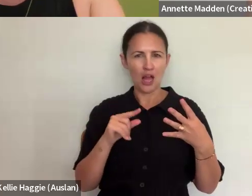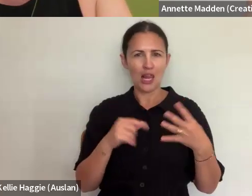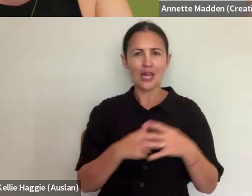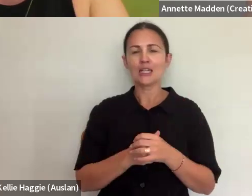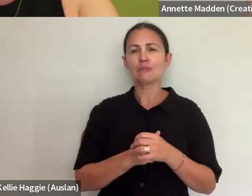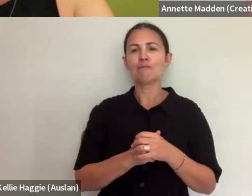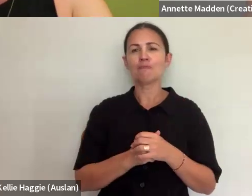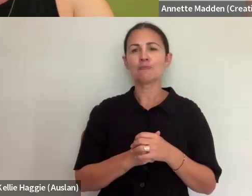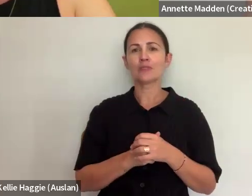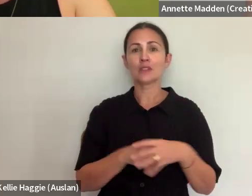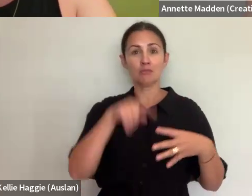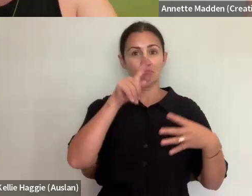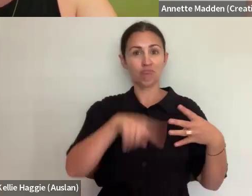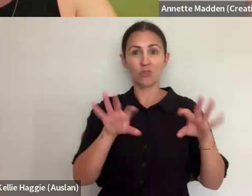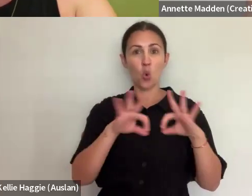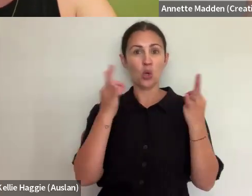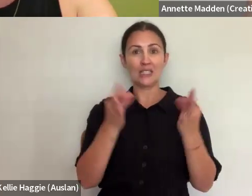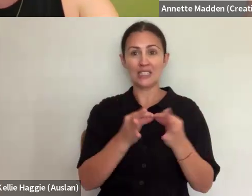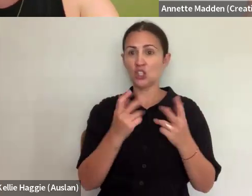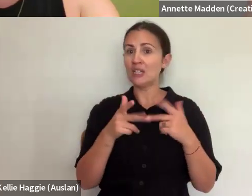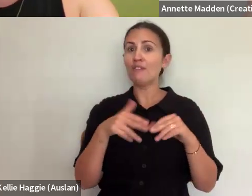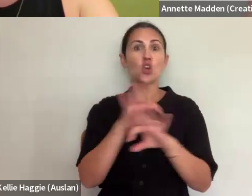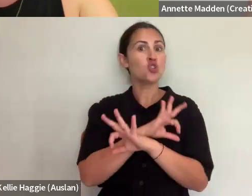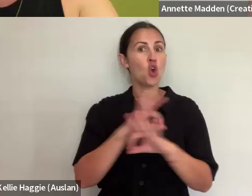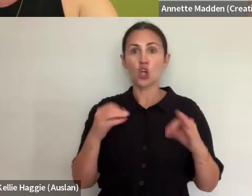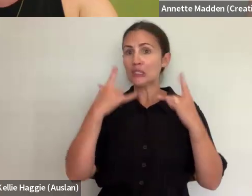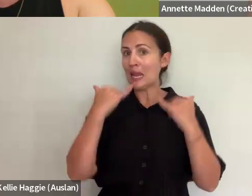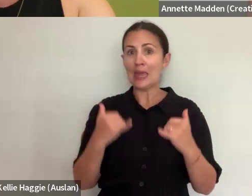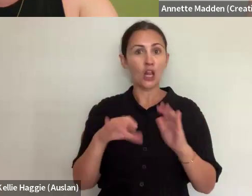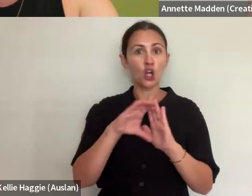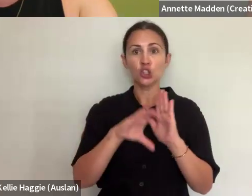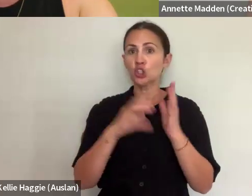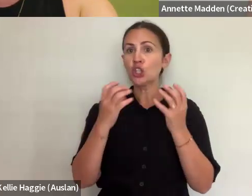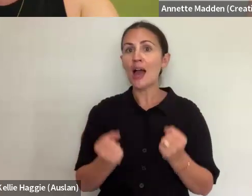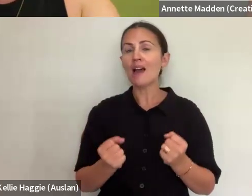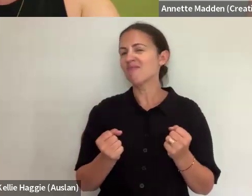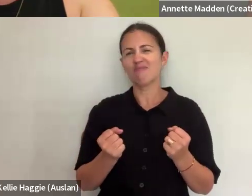statutory authority, although that would be highly unlikely in this category I would say